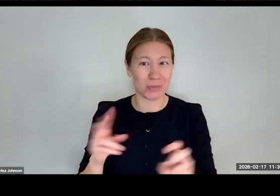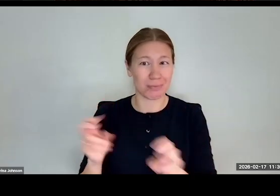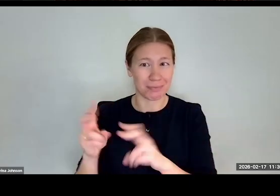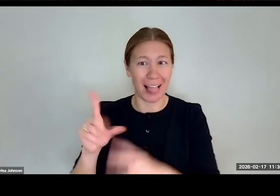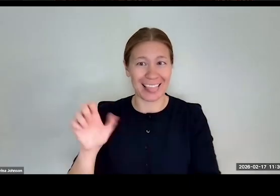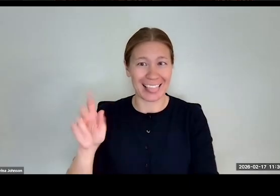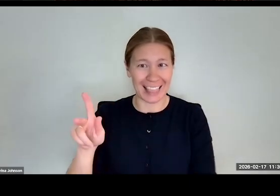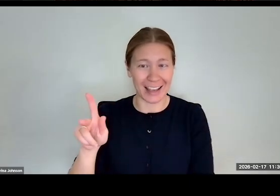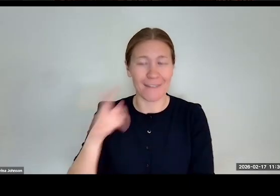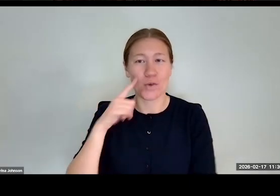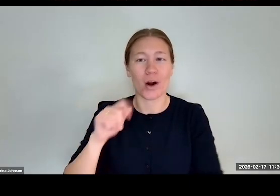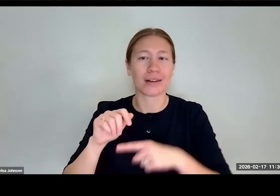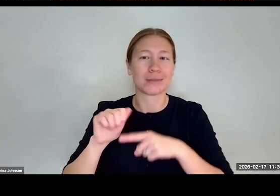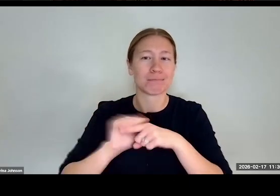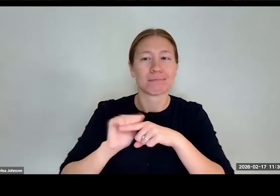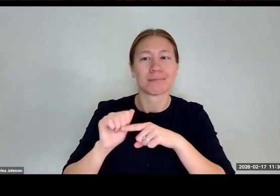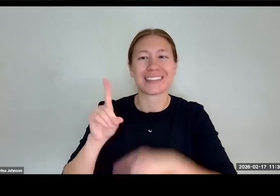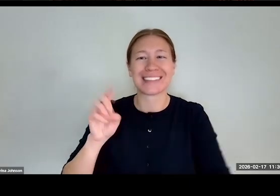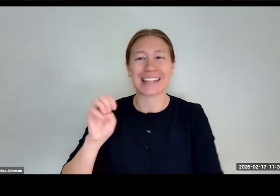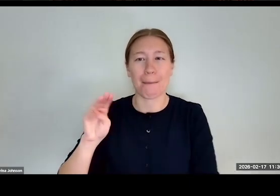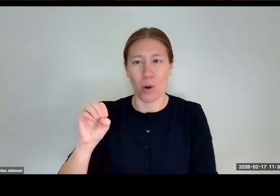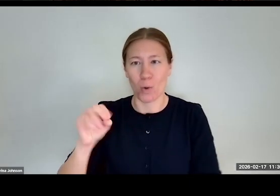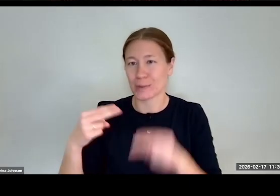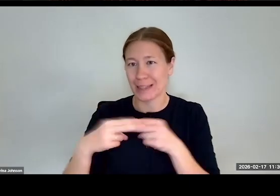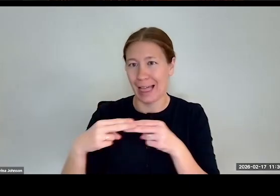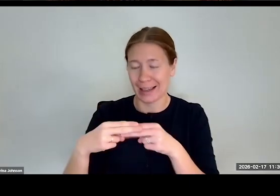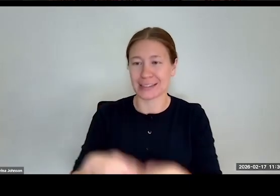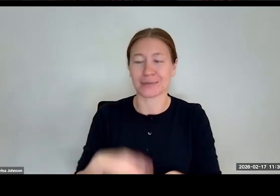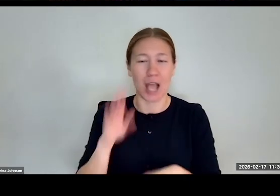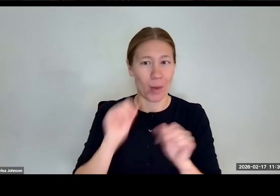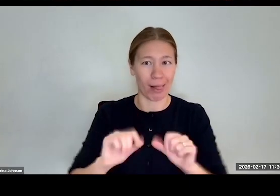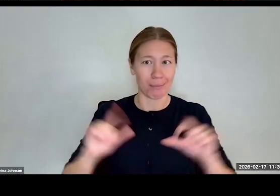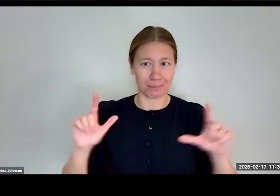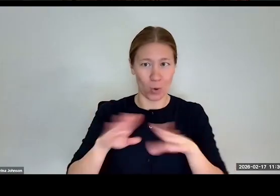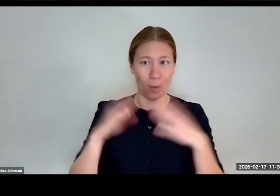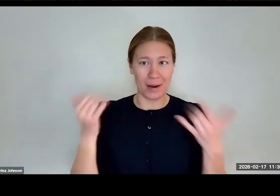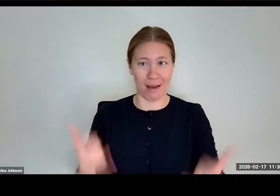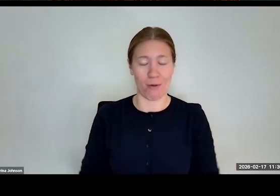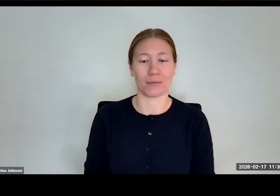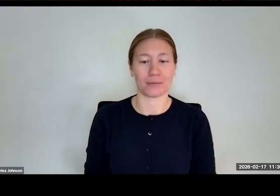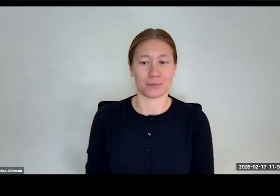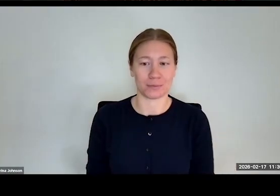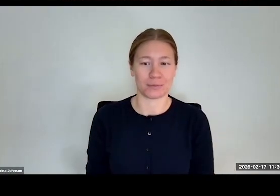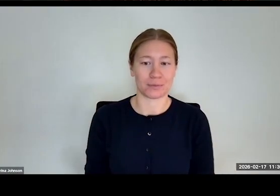in the chat and I'm gonna move over and open up my demo deck, which you should all be able to see on the screen now.